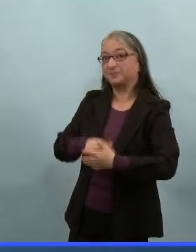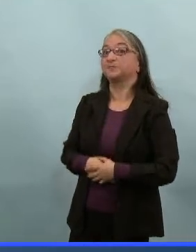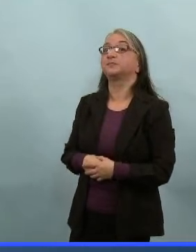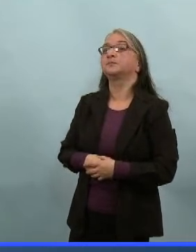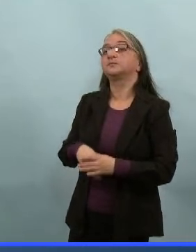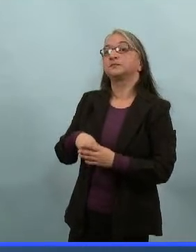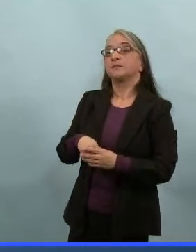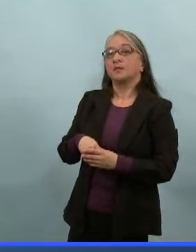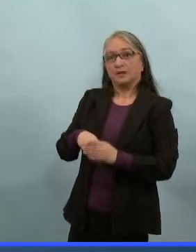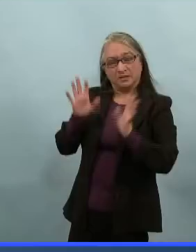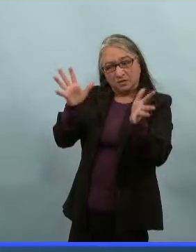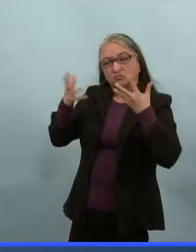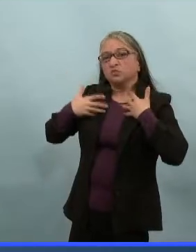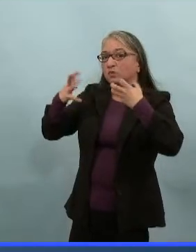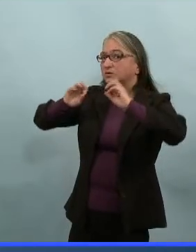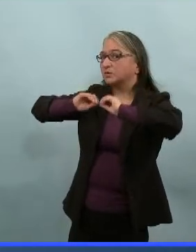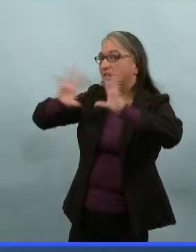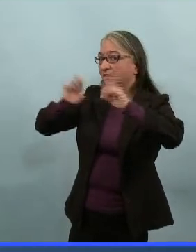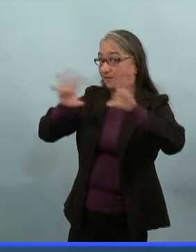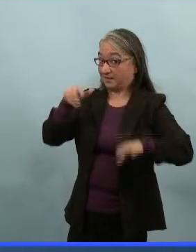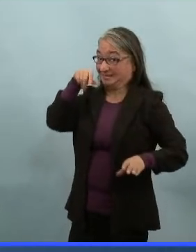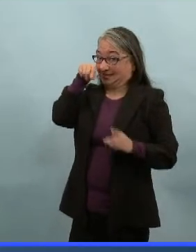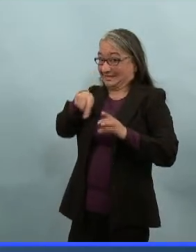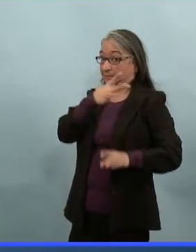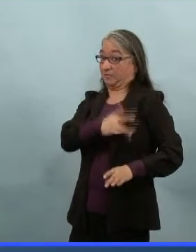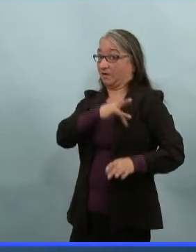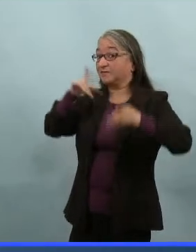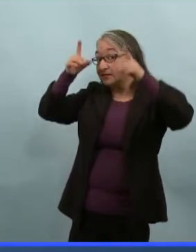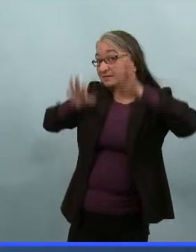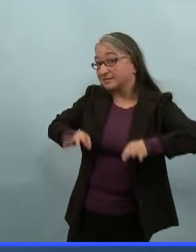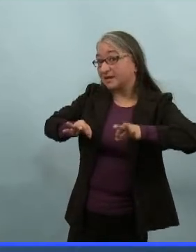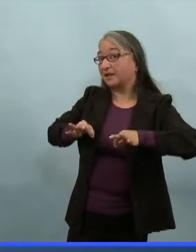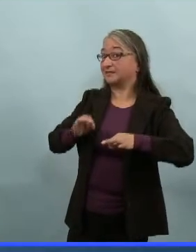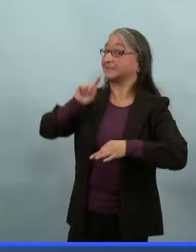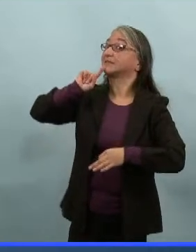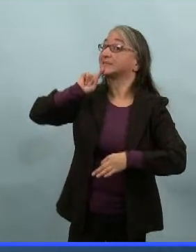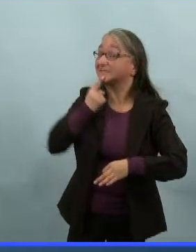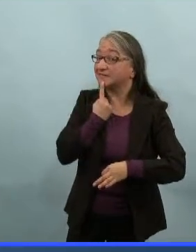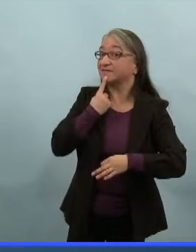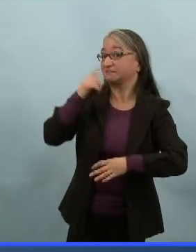um has the province made a decision about the severity of illness created by this new variant